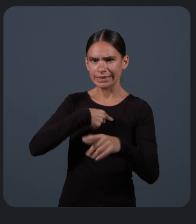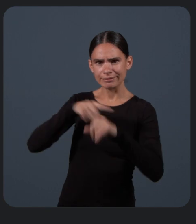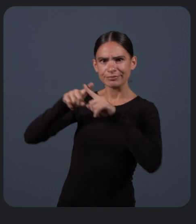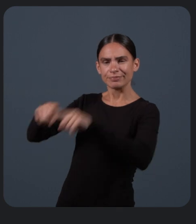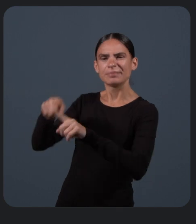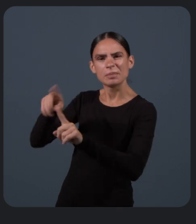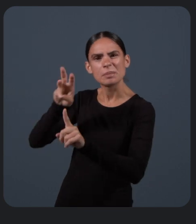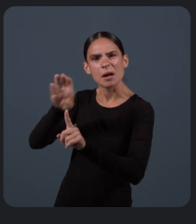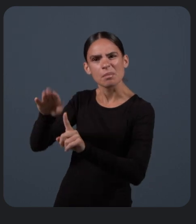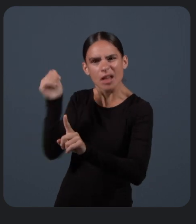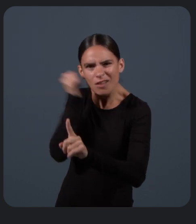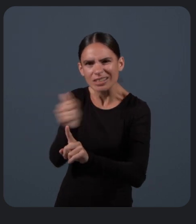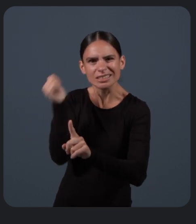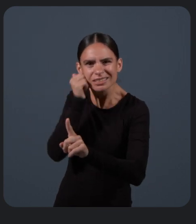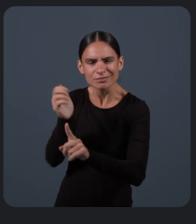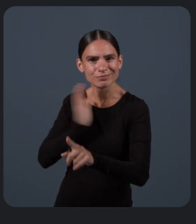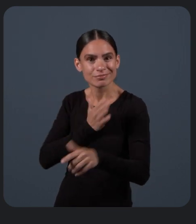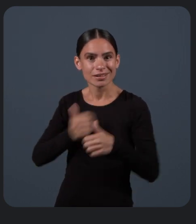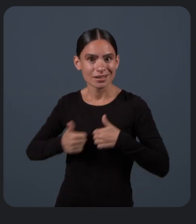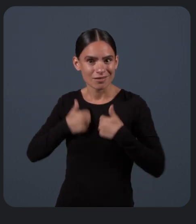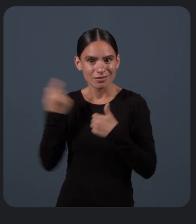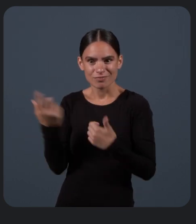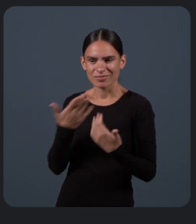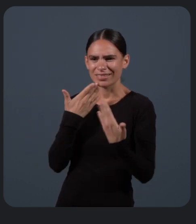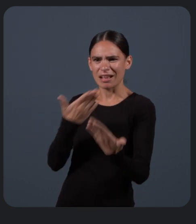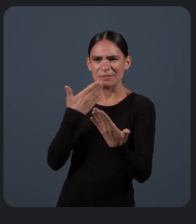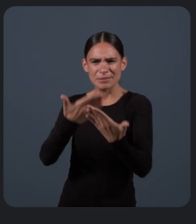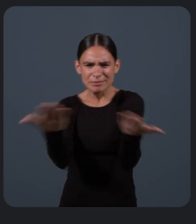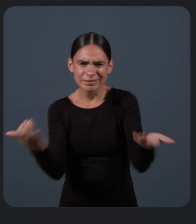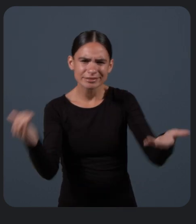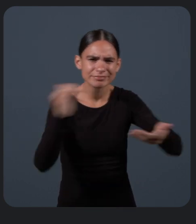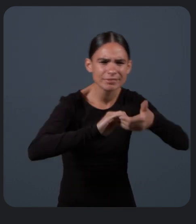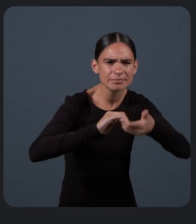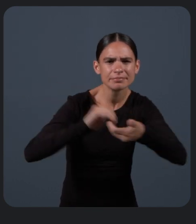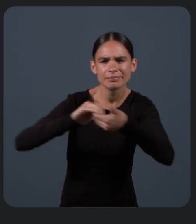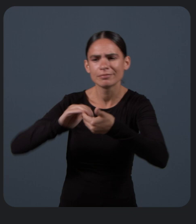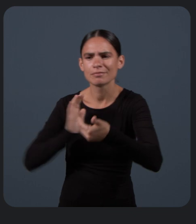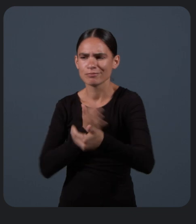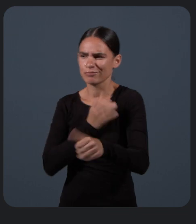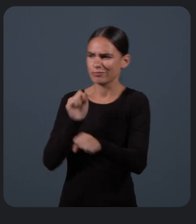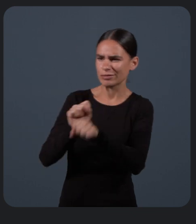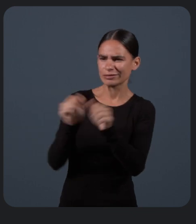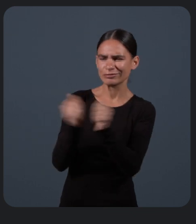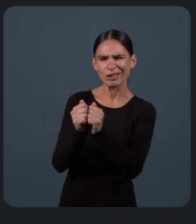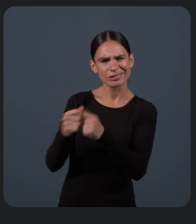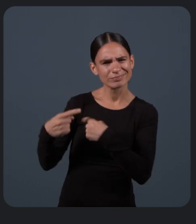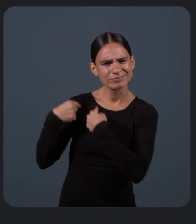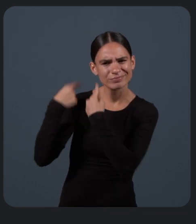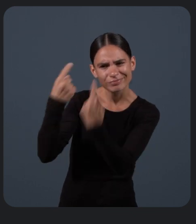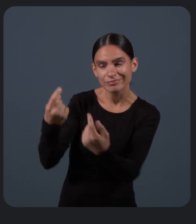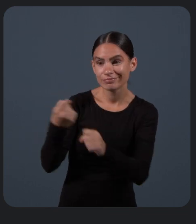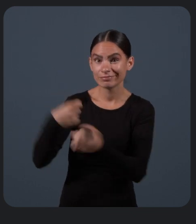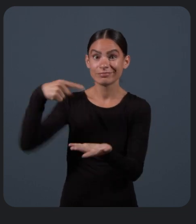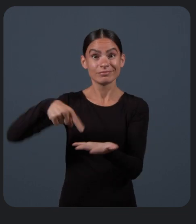Thank you for your partnership as we all work together to make this great open ecosystem healthy and thriving